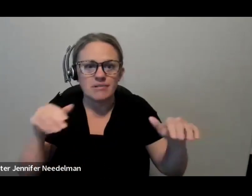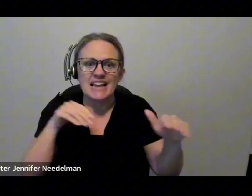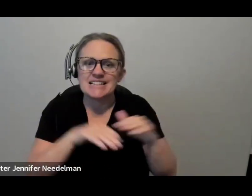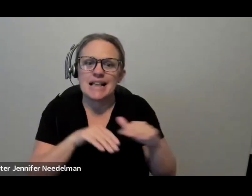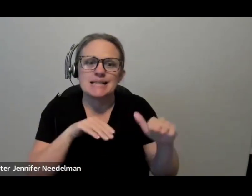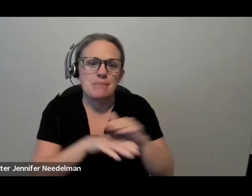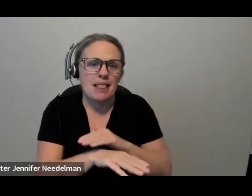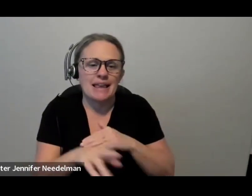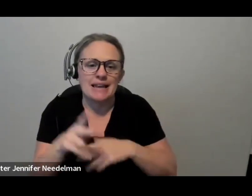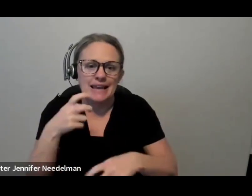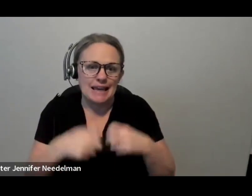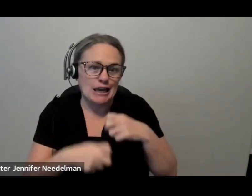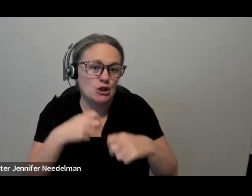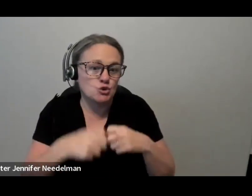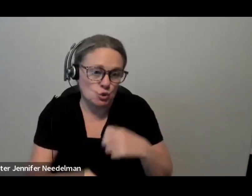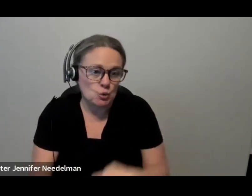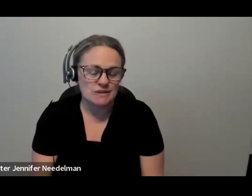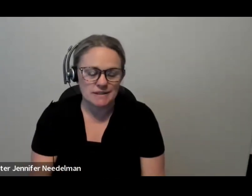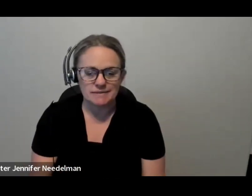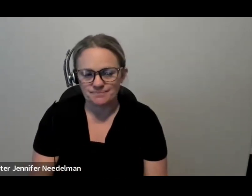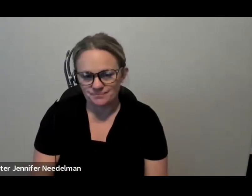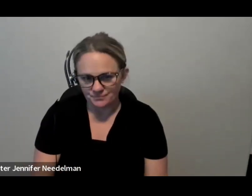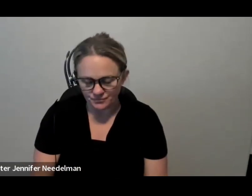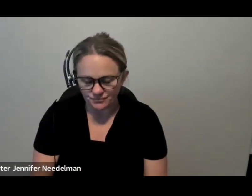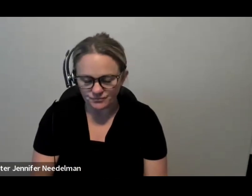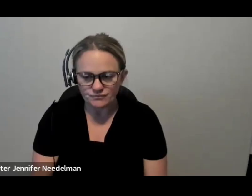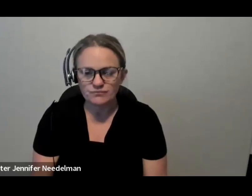because that is how your